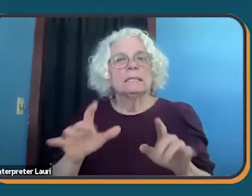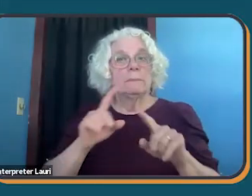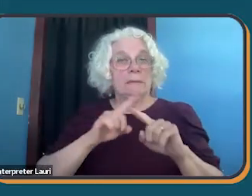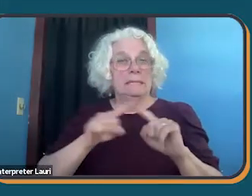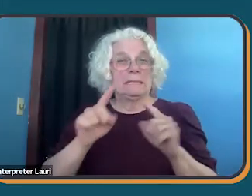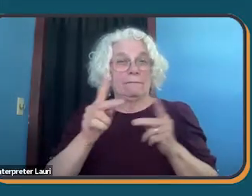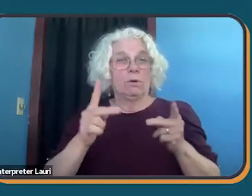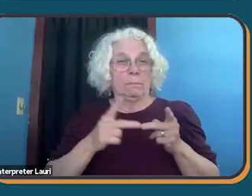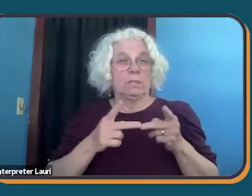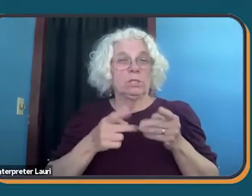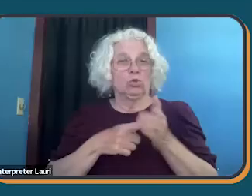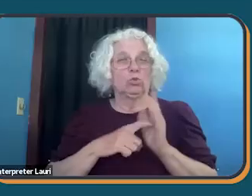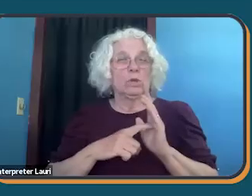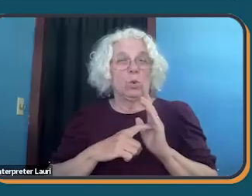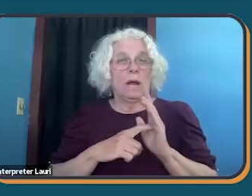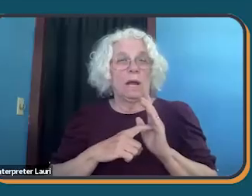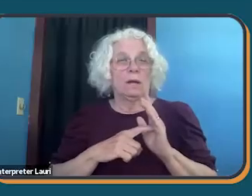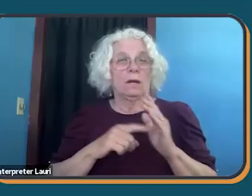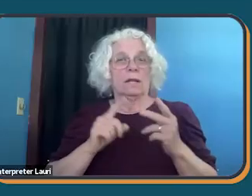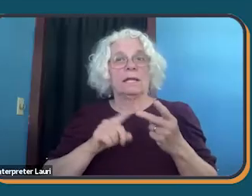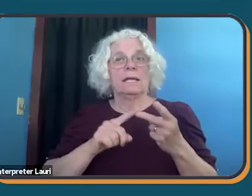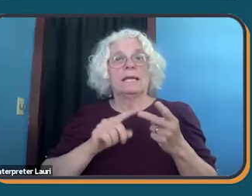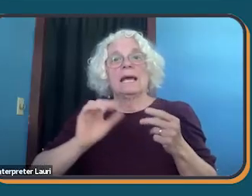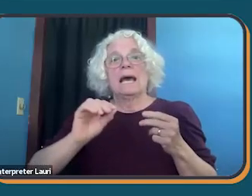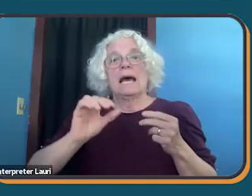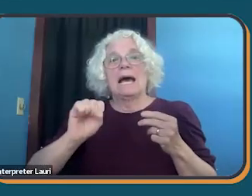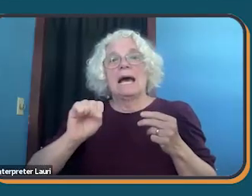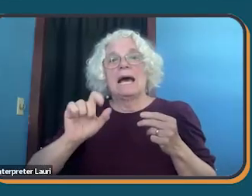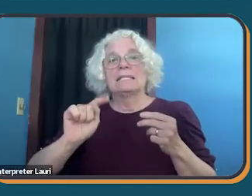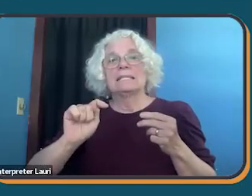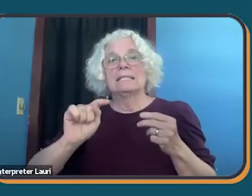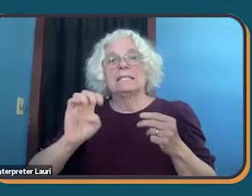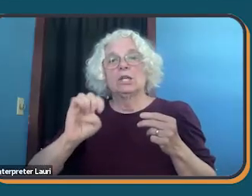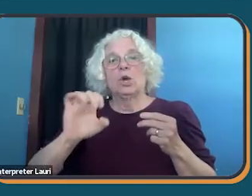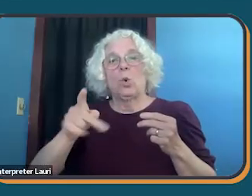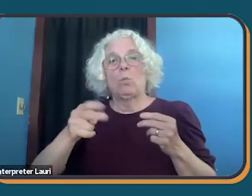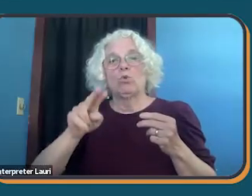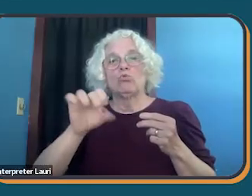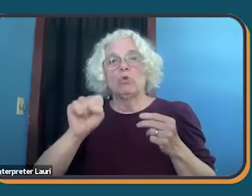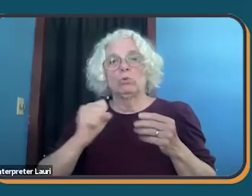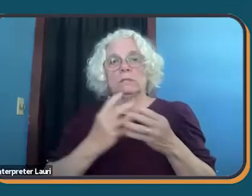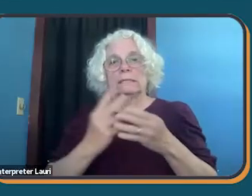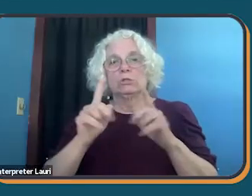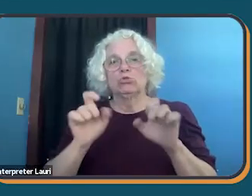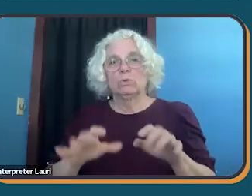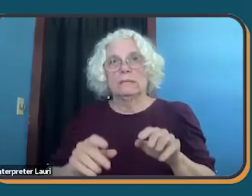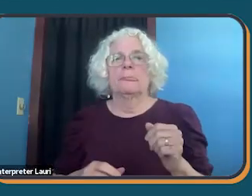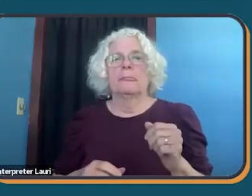and this is the osteoporosis screening. Brooke Cruz: Okay so the USPSTF recommends